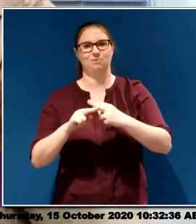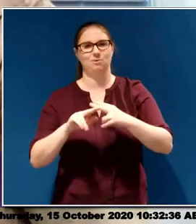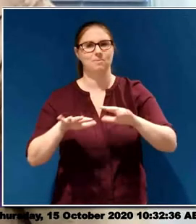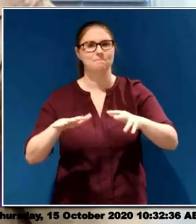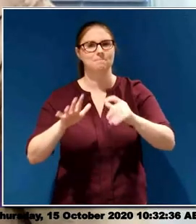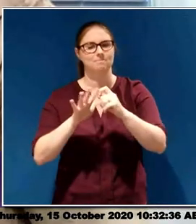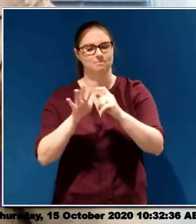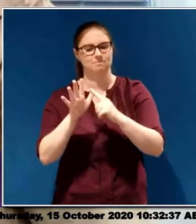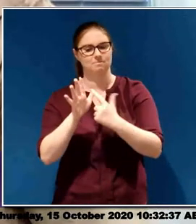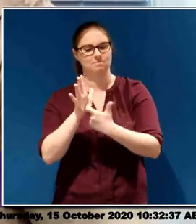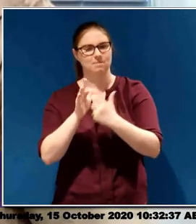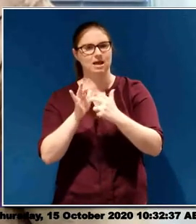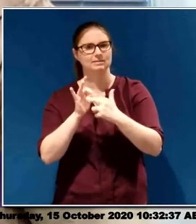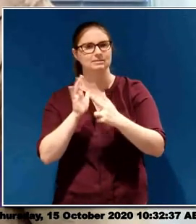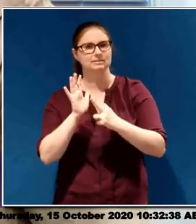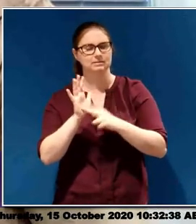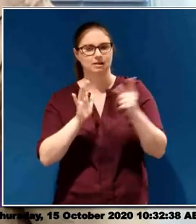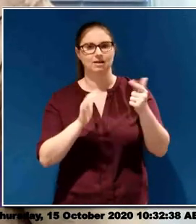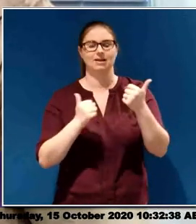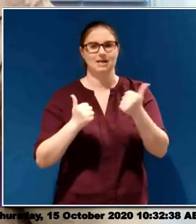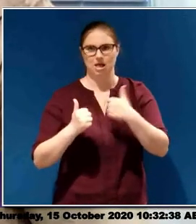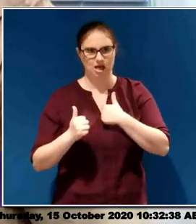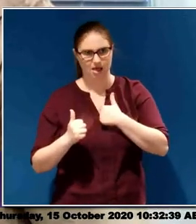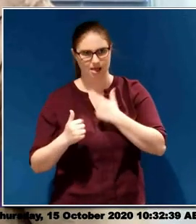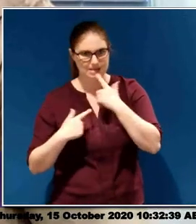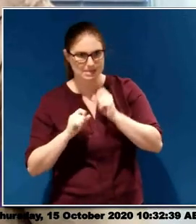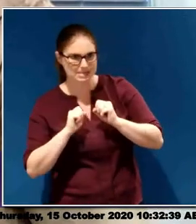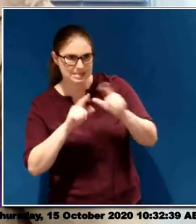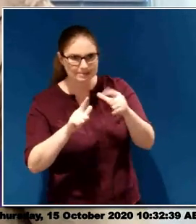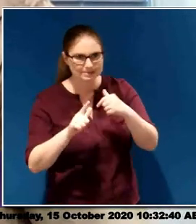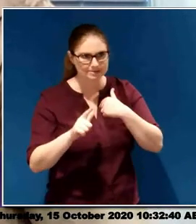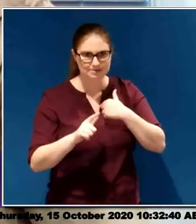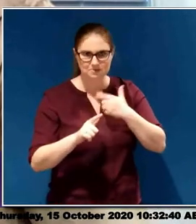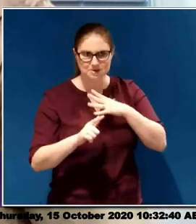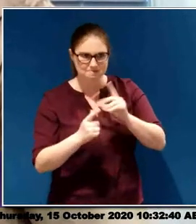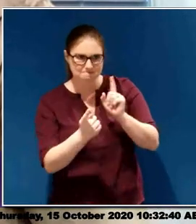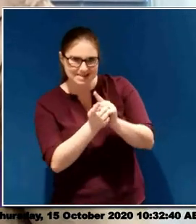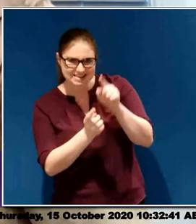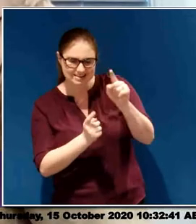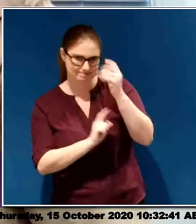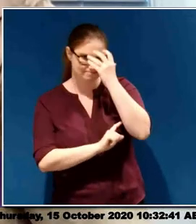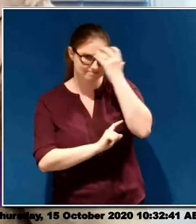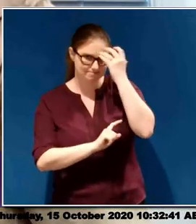professor and ask him for help because we didn't know what else to do.